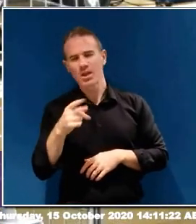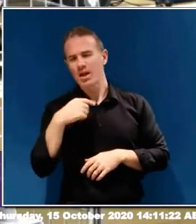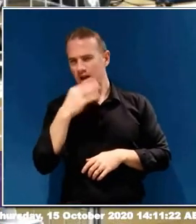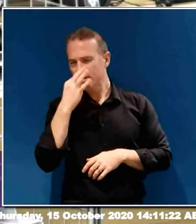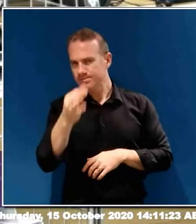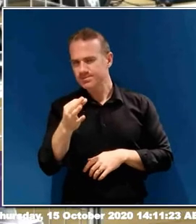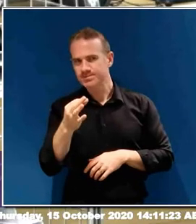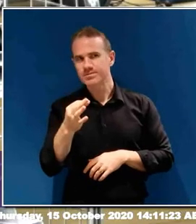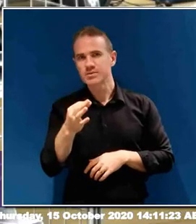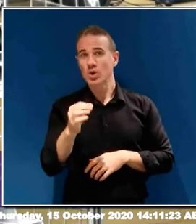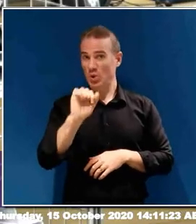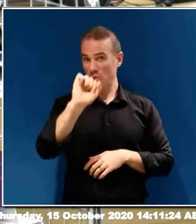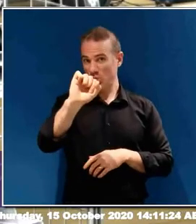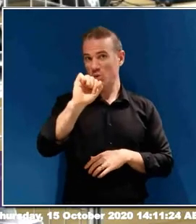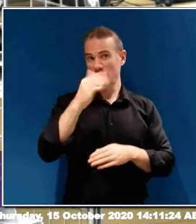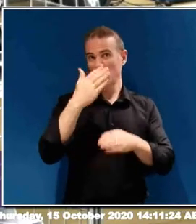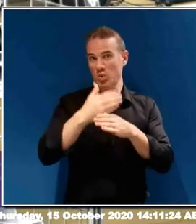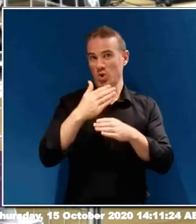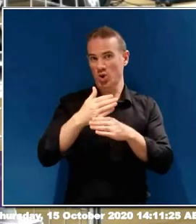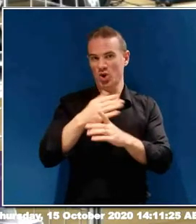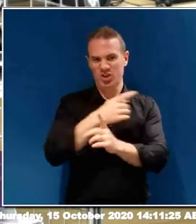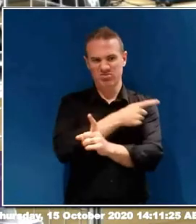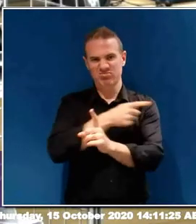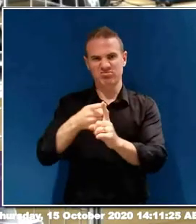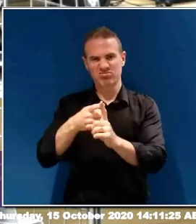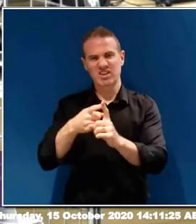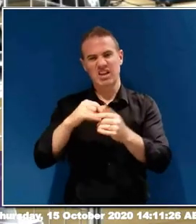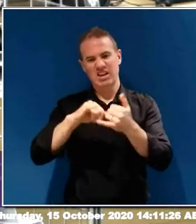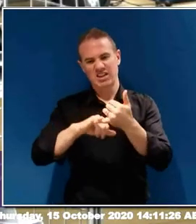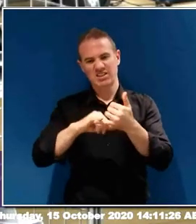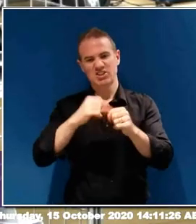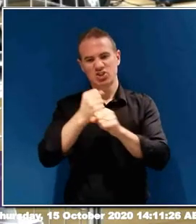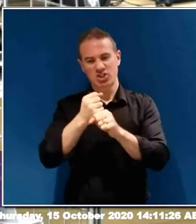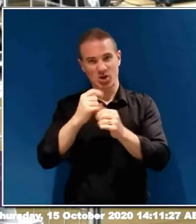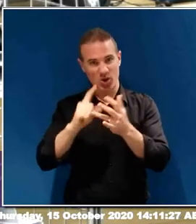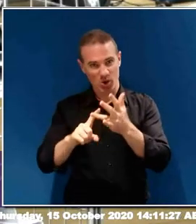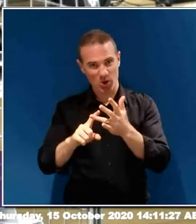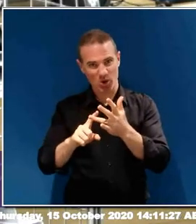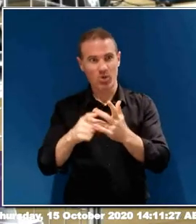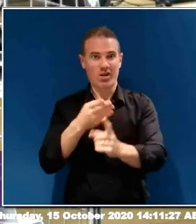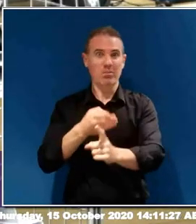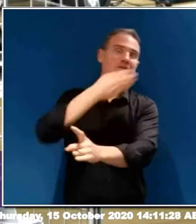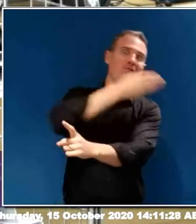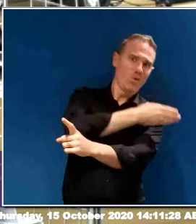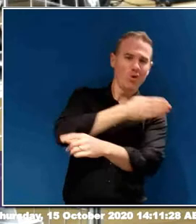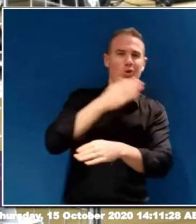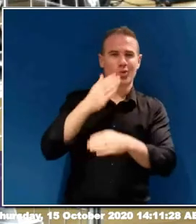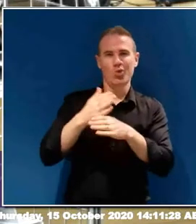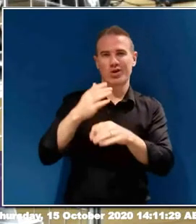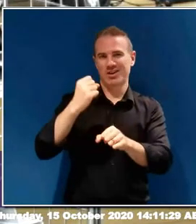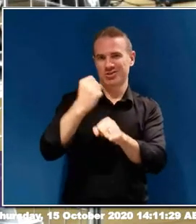guidance officer, and guidance officer, for that matter, that schools struggled